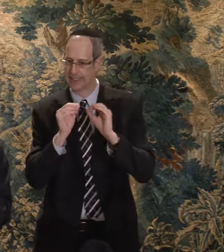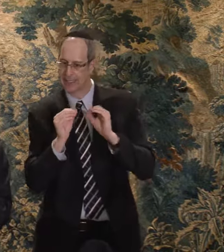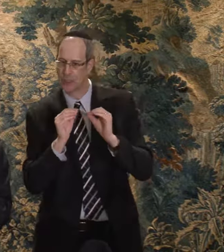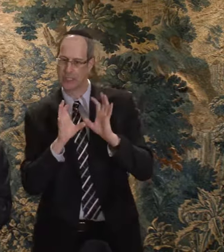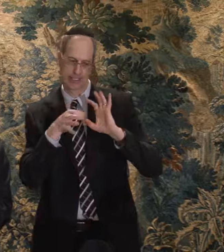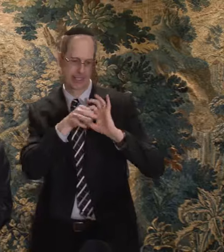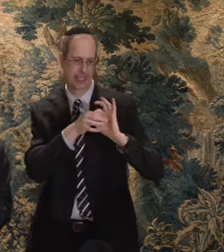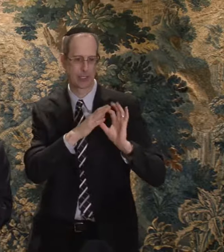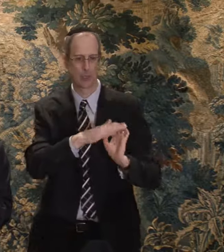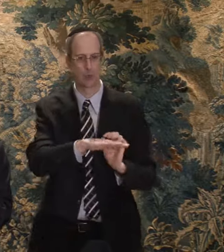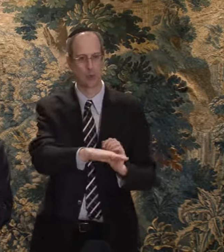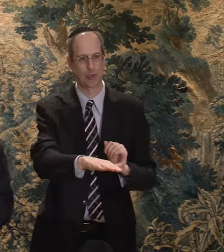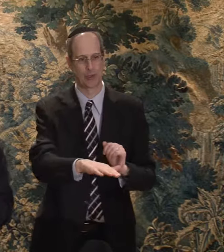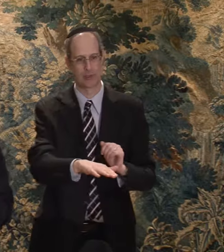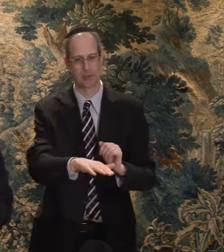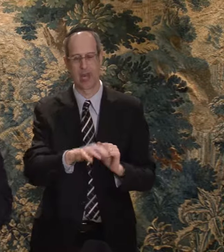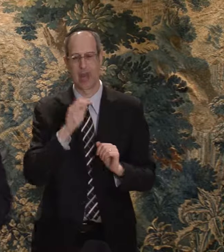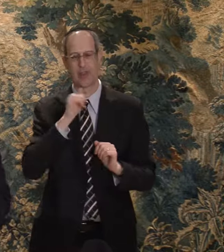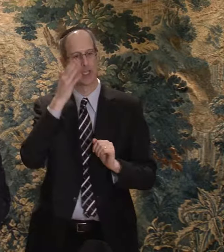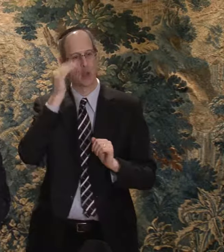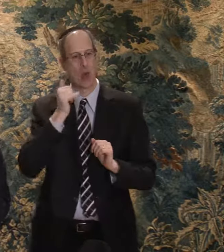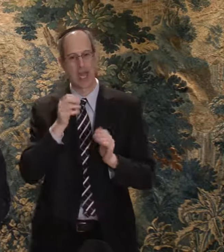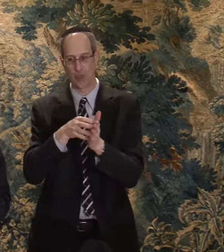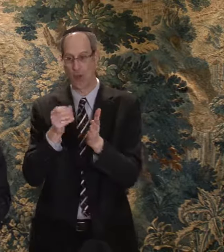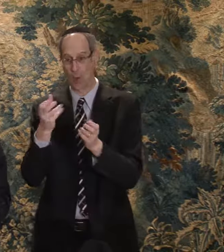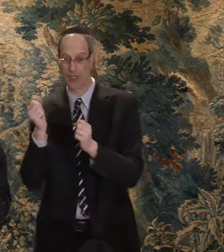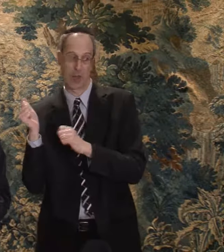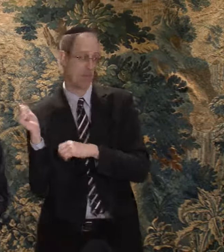students and that's why a talmud wants to come back because he wants that